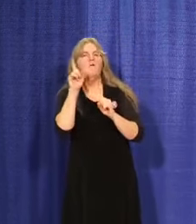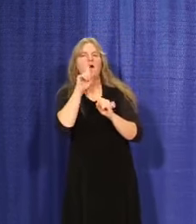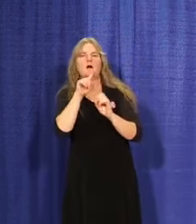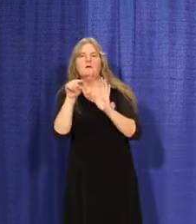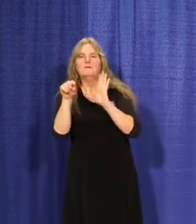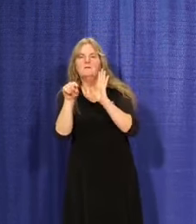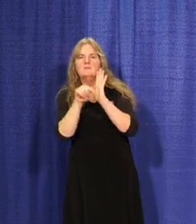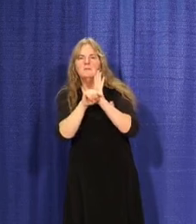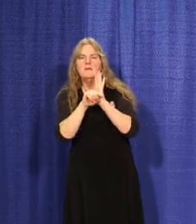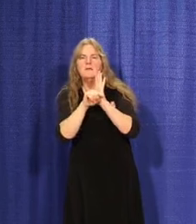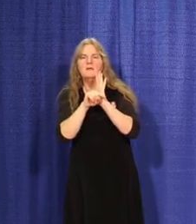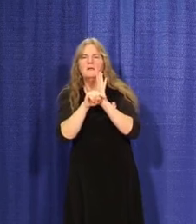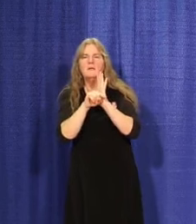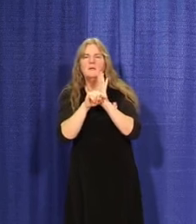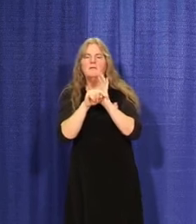Pat: Thank you.